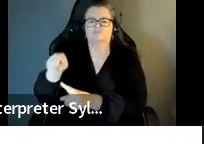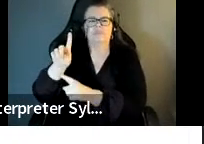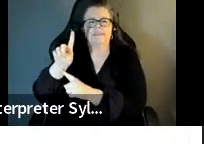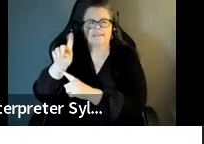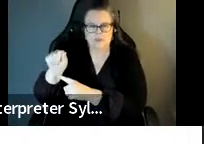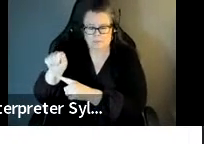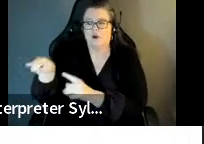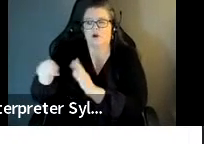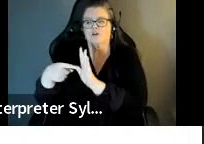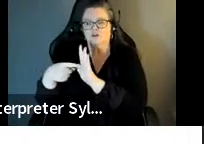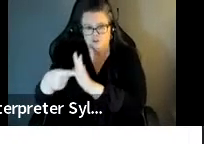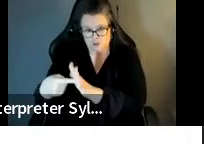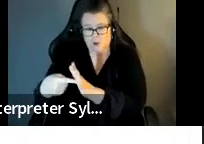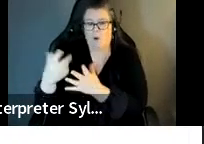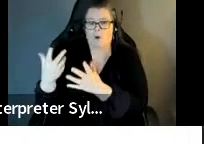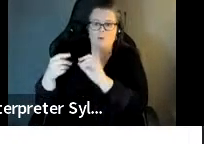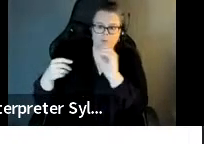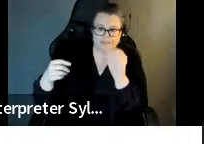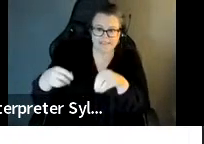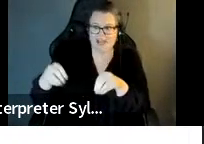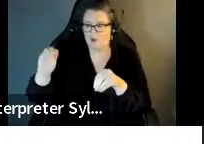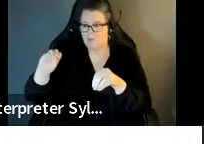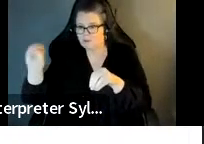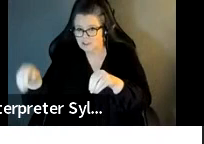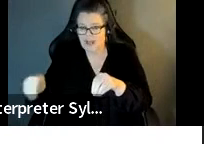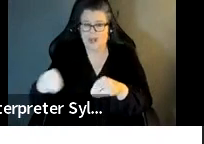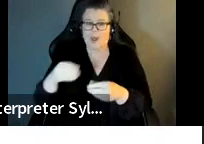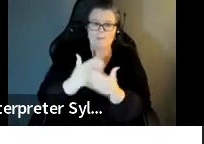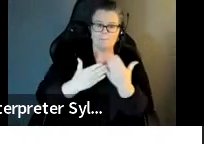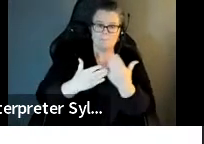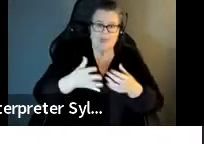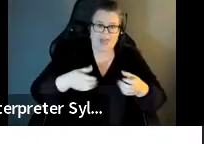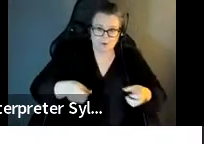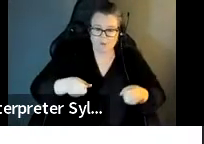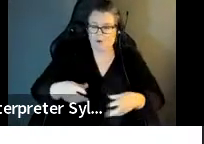of manual and powered separately along with gender and age.